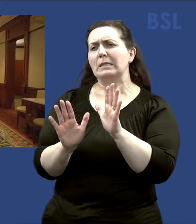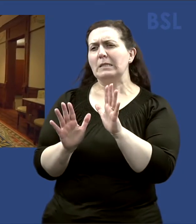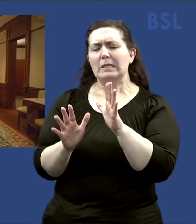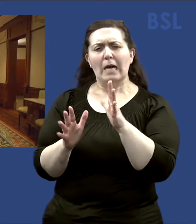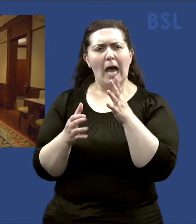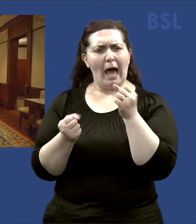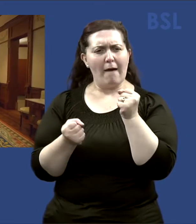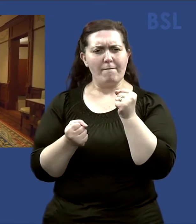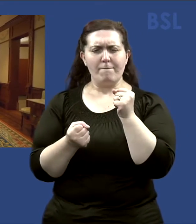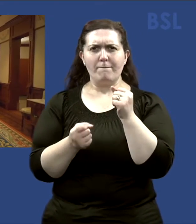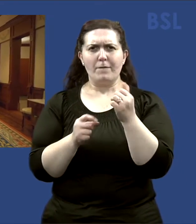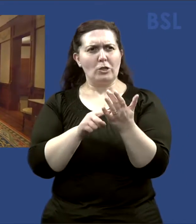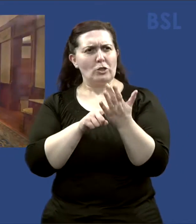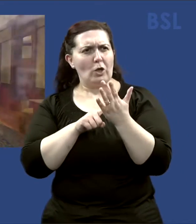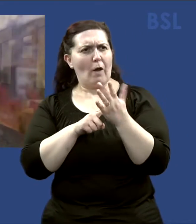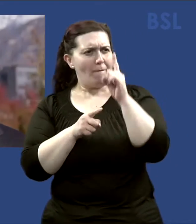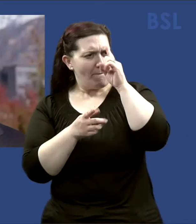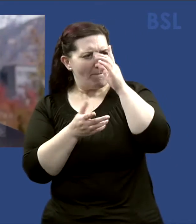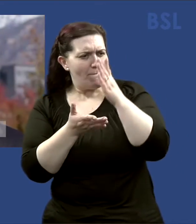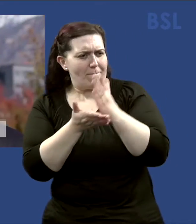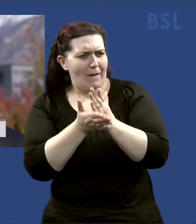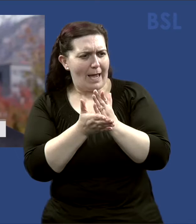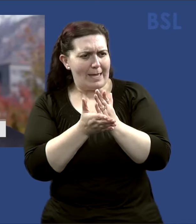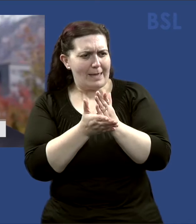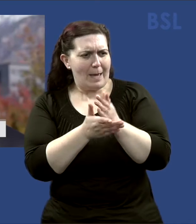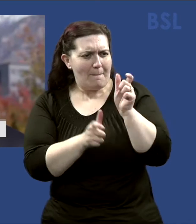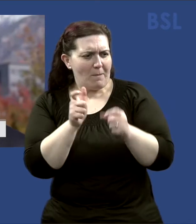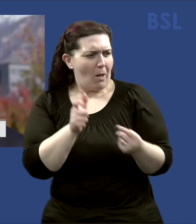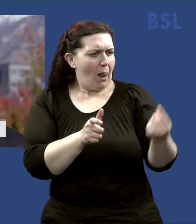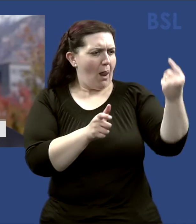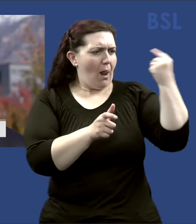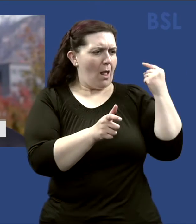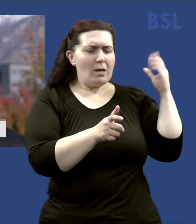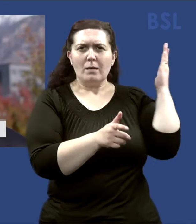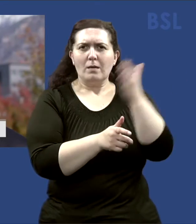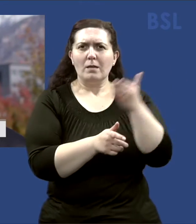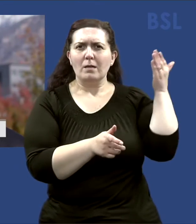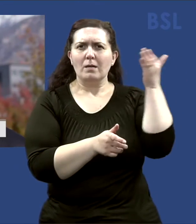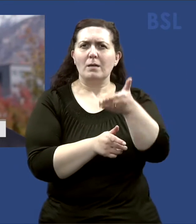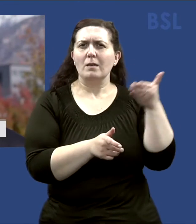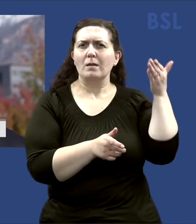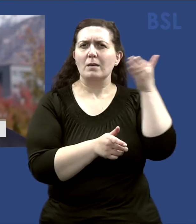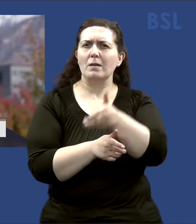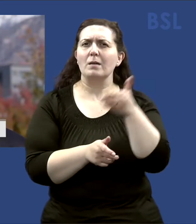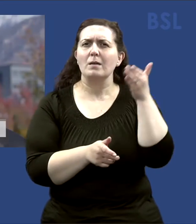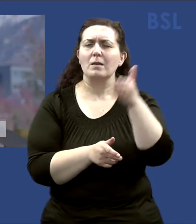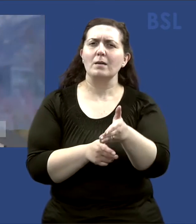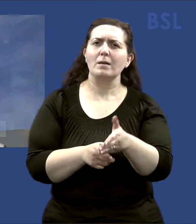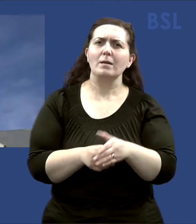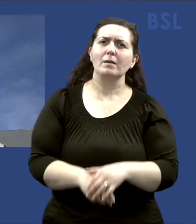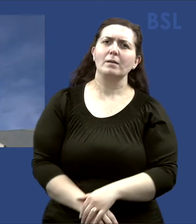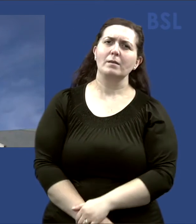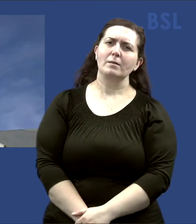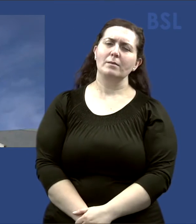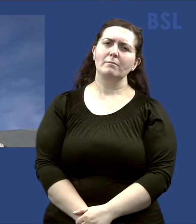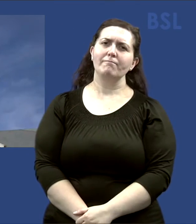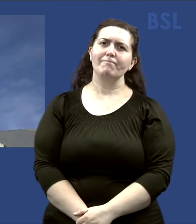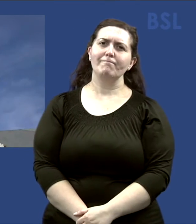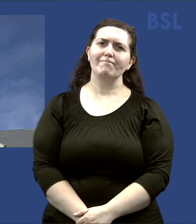it testifies to the faith of those people who have worshipped in the old Tabernacle."